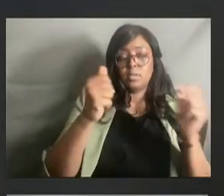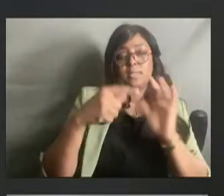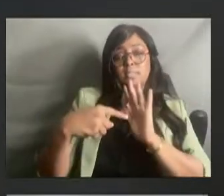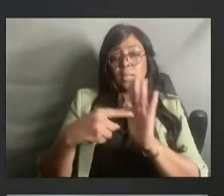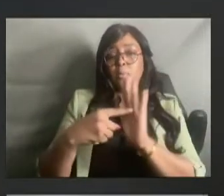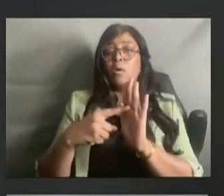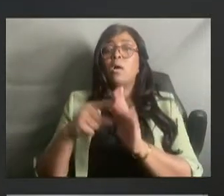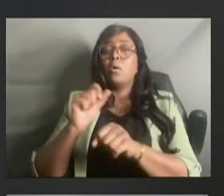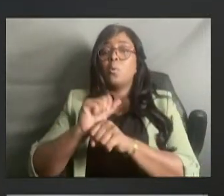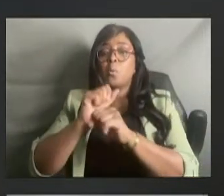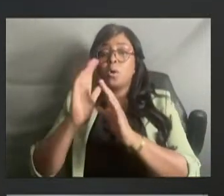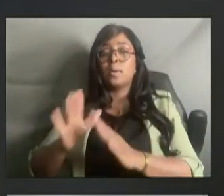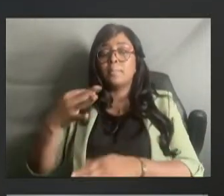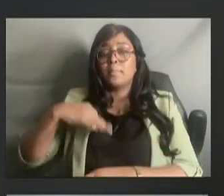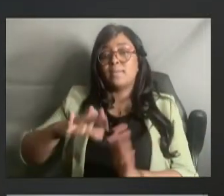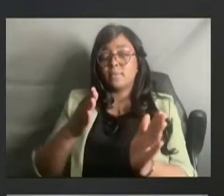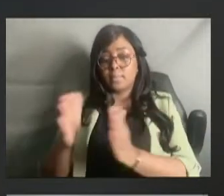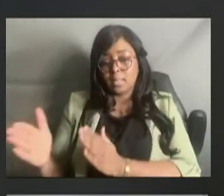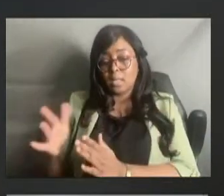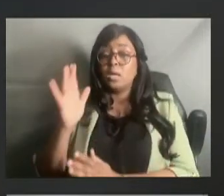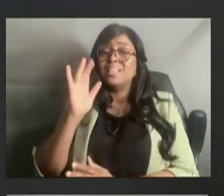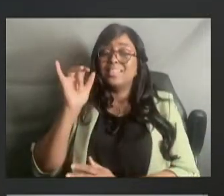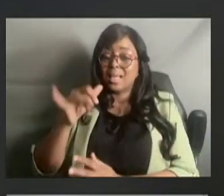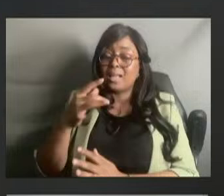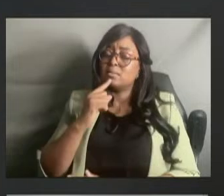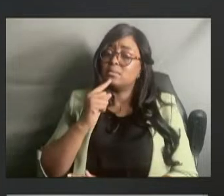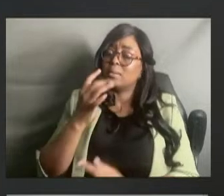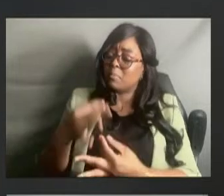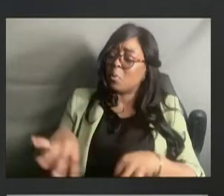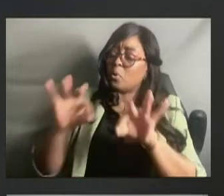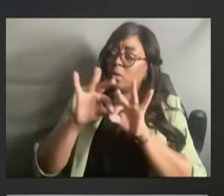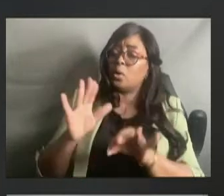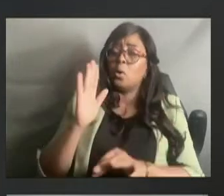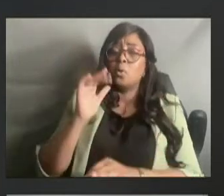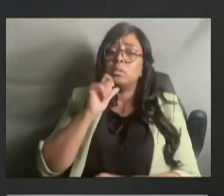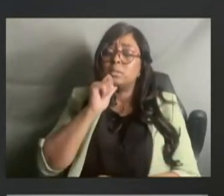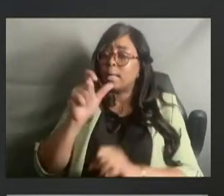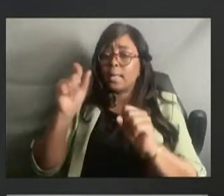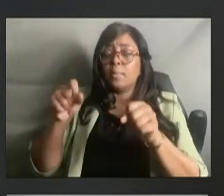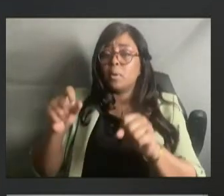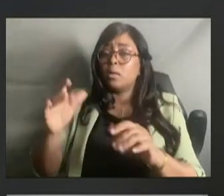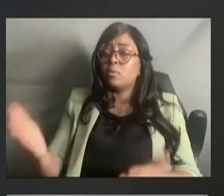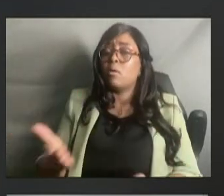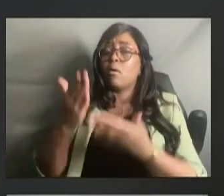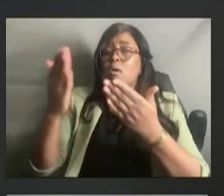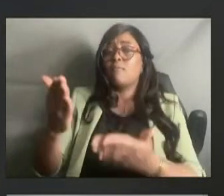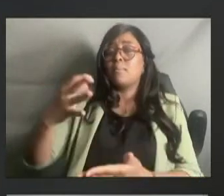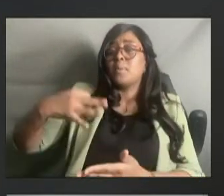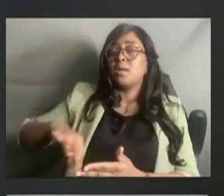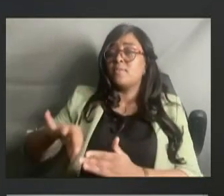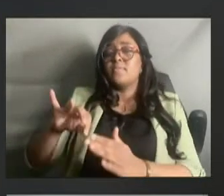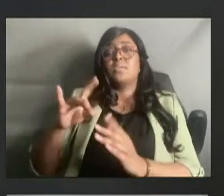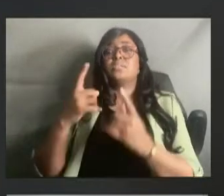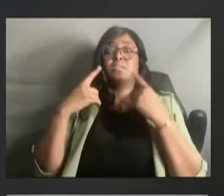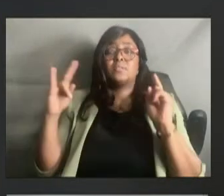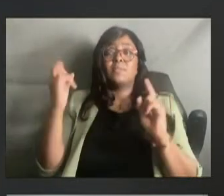are broken, like our employee benefits plan. This is going to